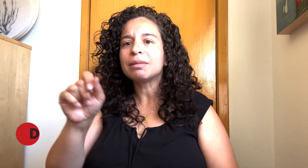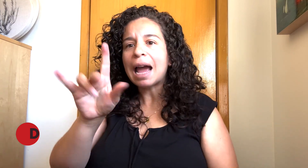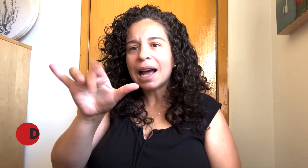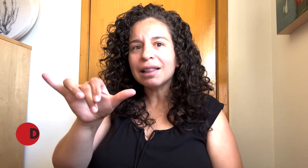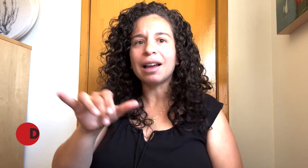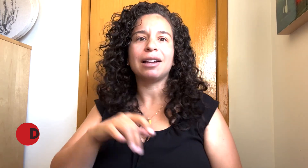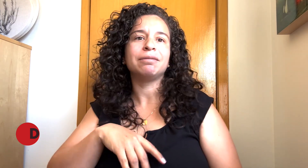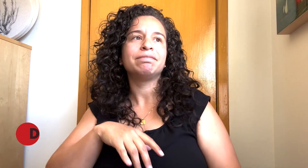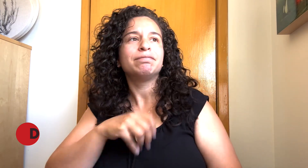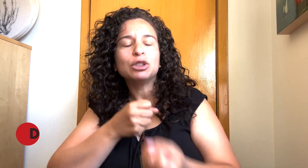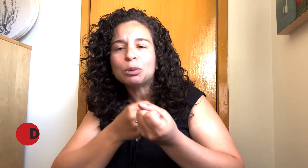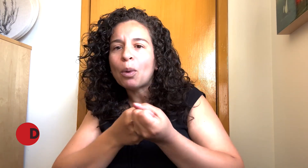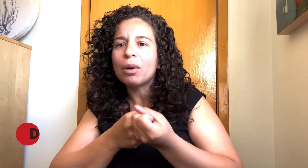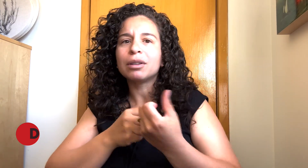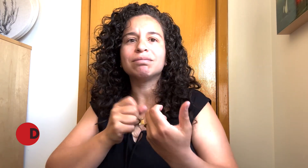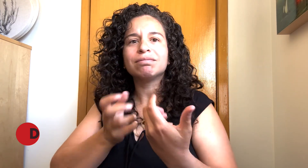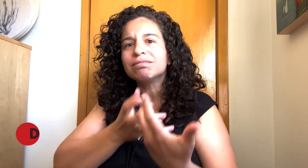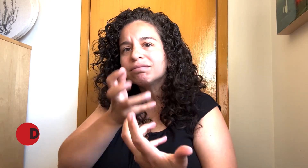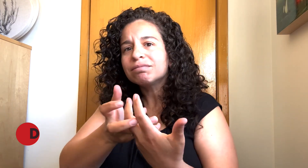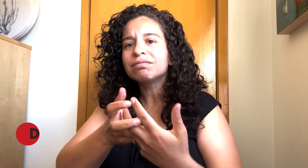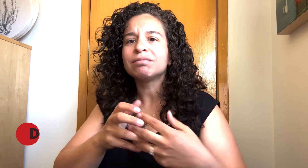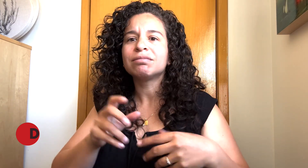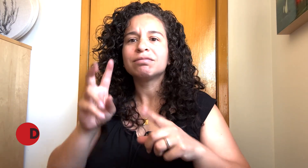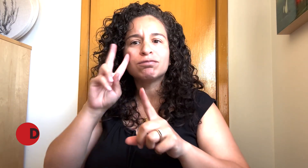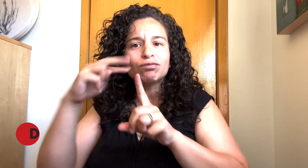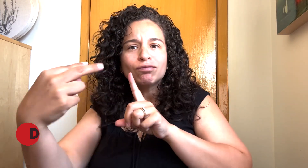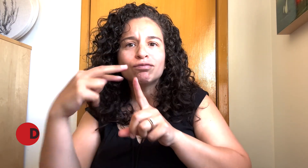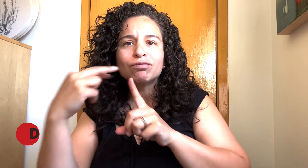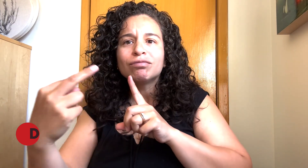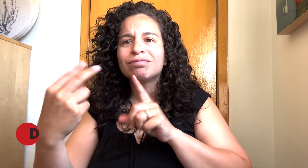supportive and accommodating, understanding of other viewpoints and,